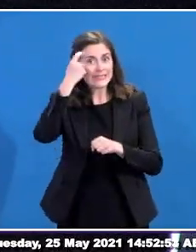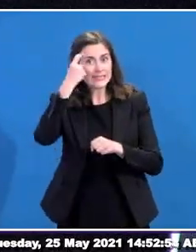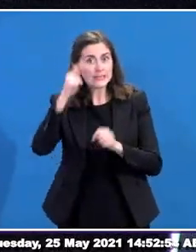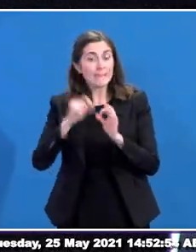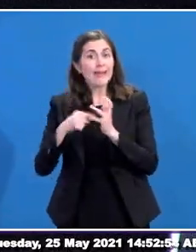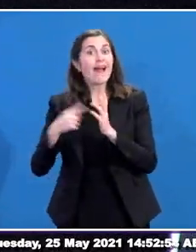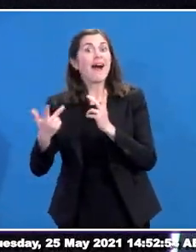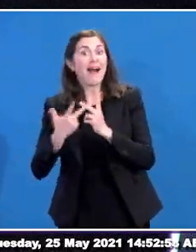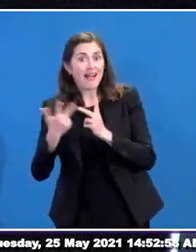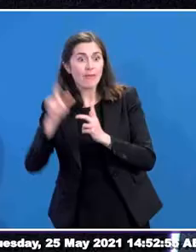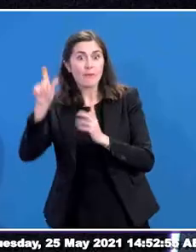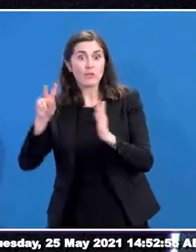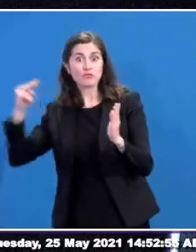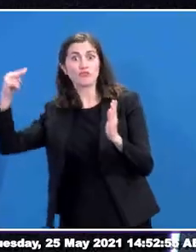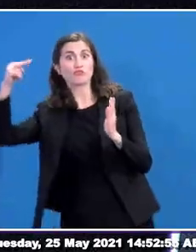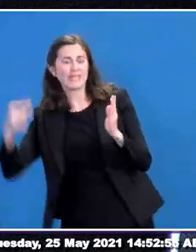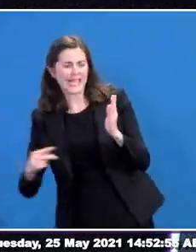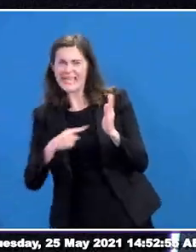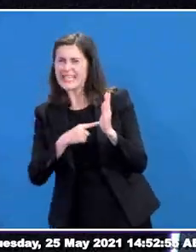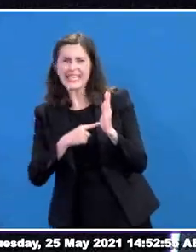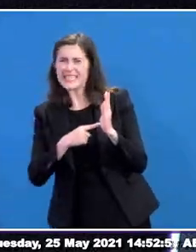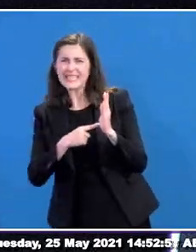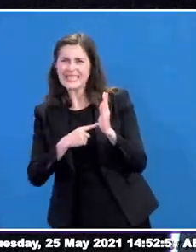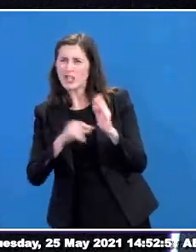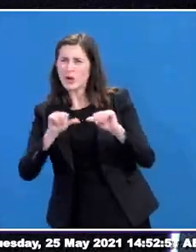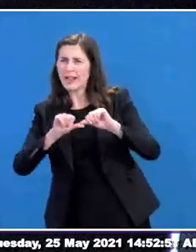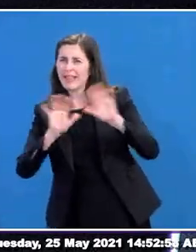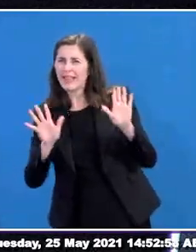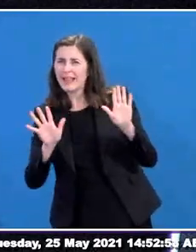but when the lawyer reads it, they're like, well, that's not strong enough.